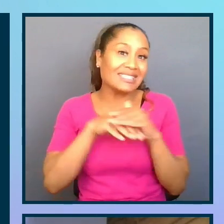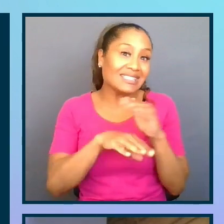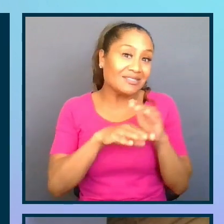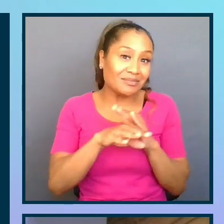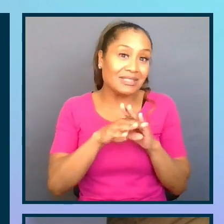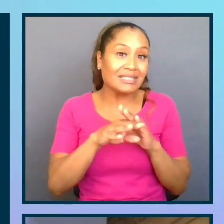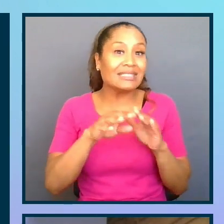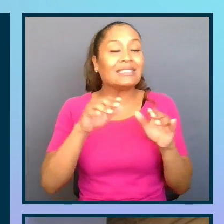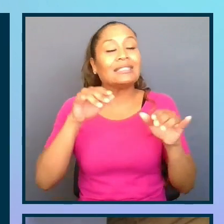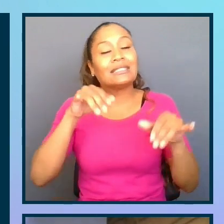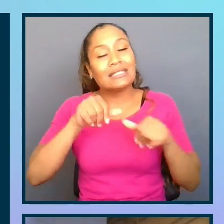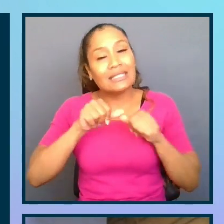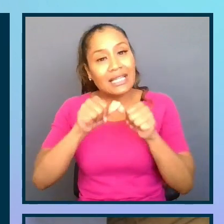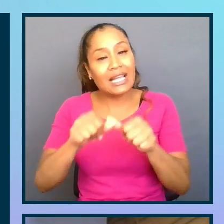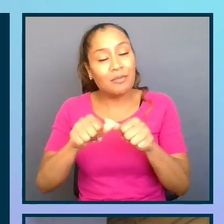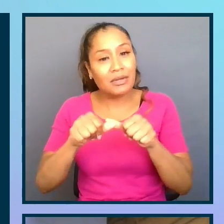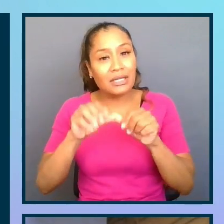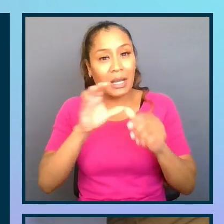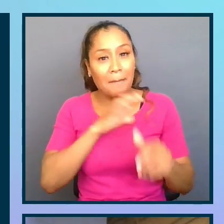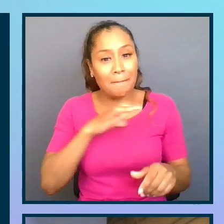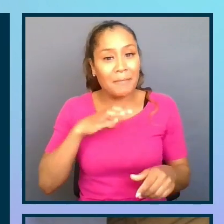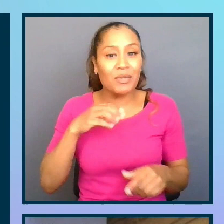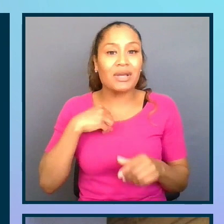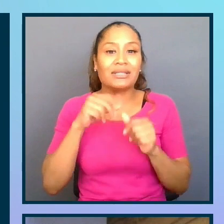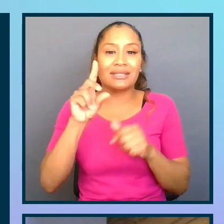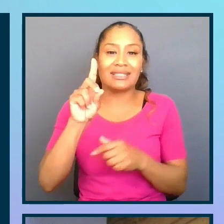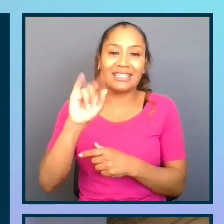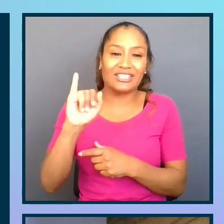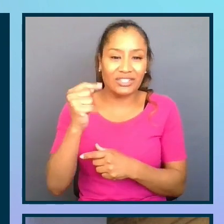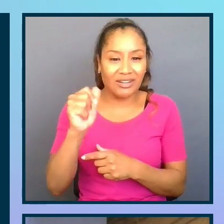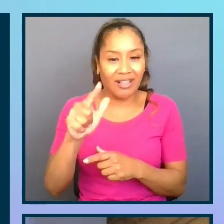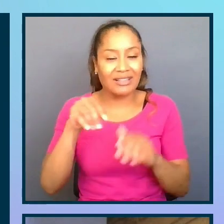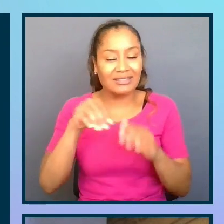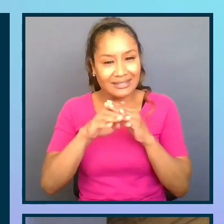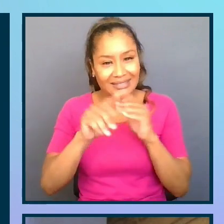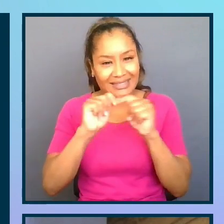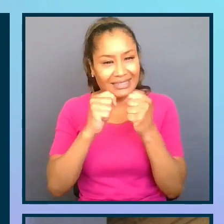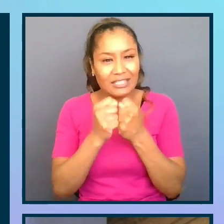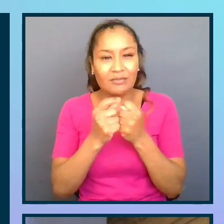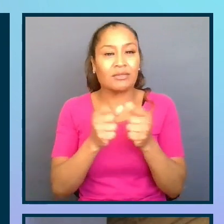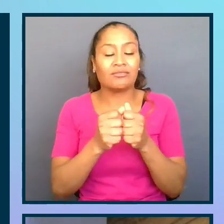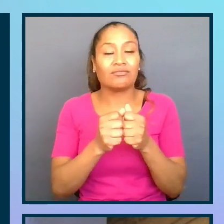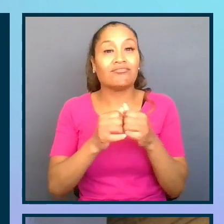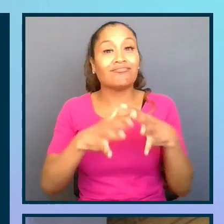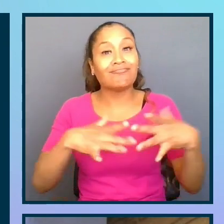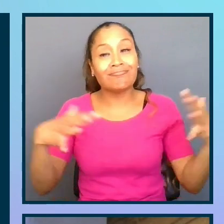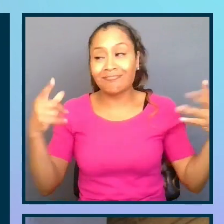we have a dedicated digital accessibility team, and this has grown massively over the last five years or so,